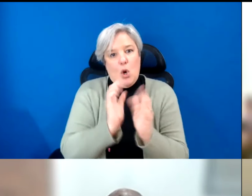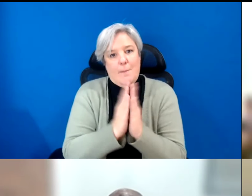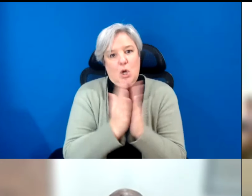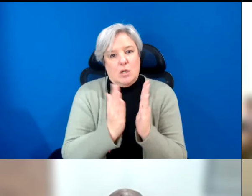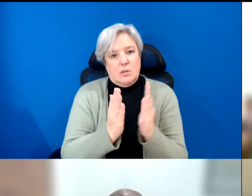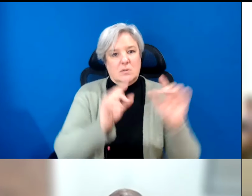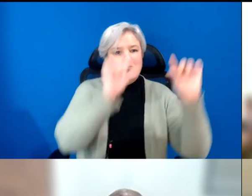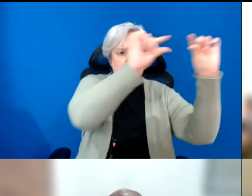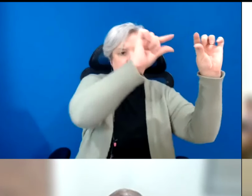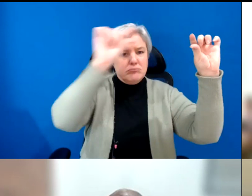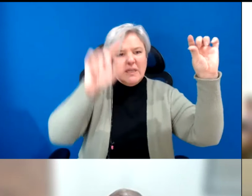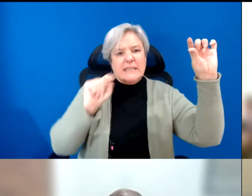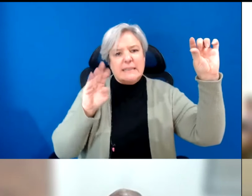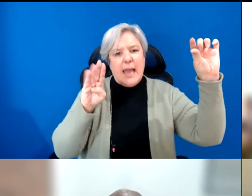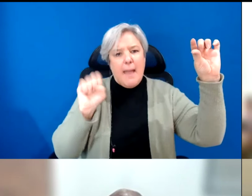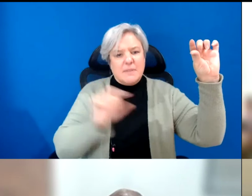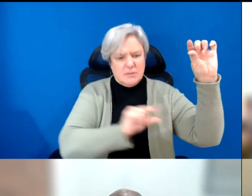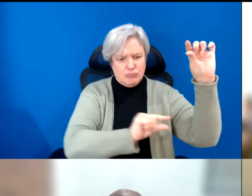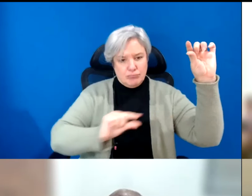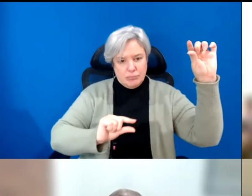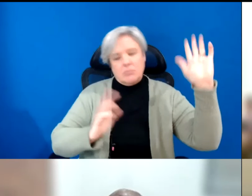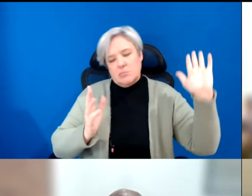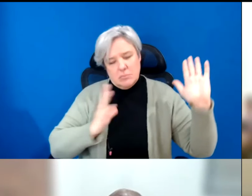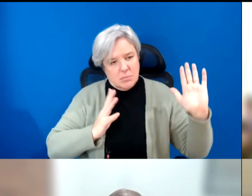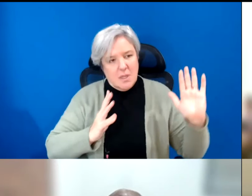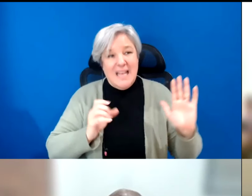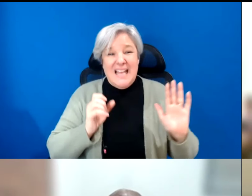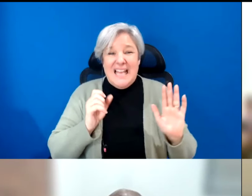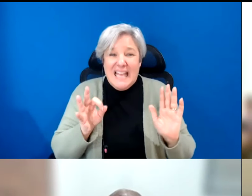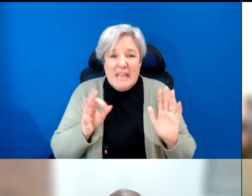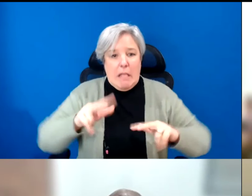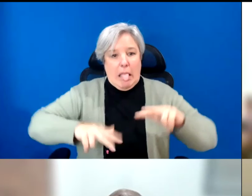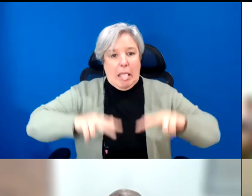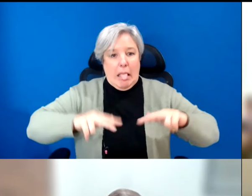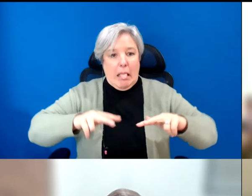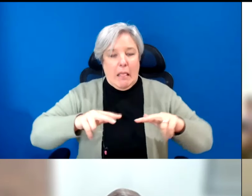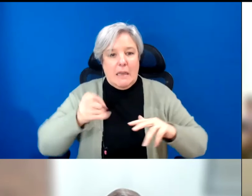But if you're not savvy with Excel and you're you, we will take to two files.